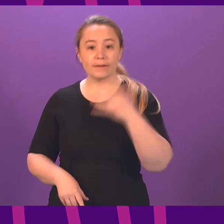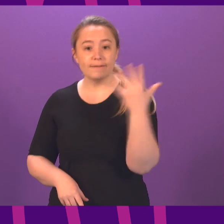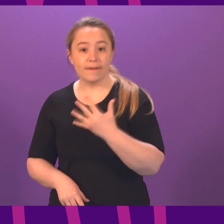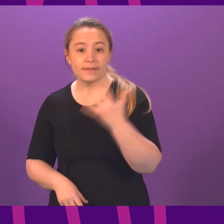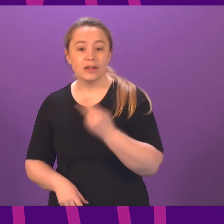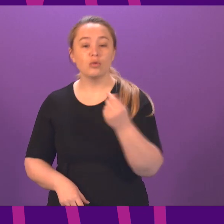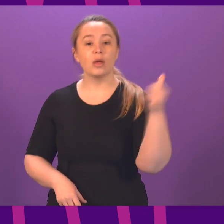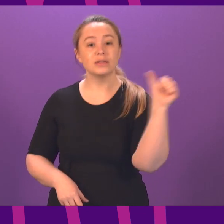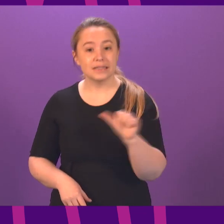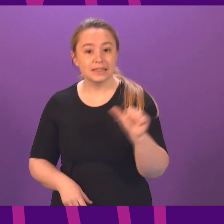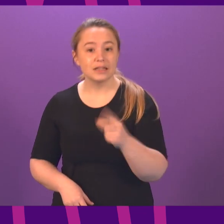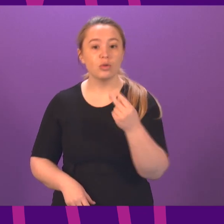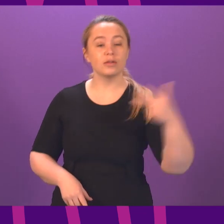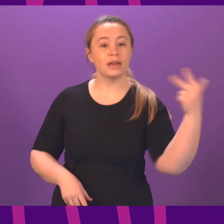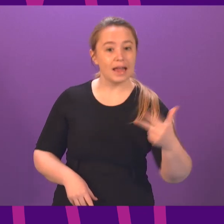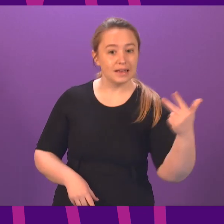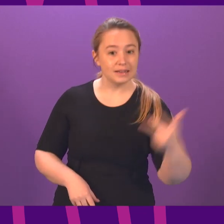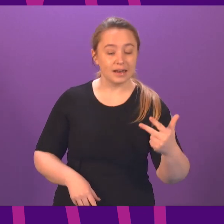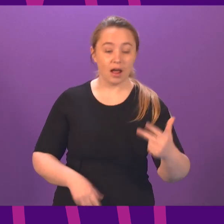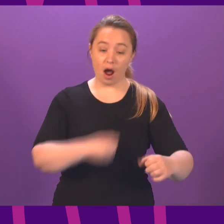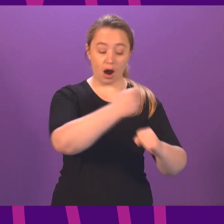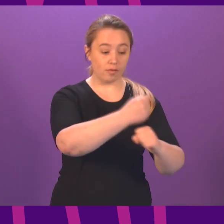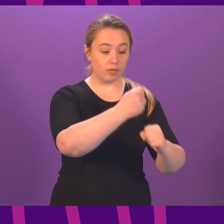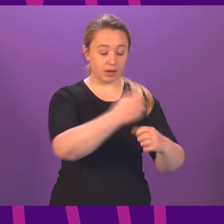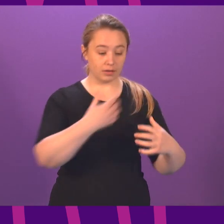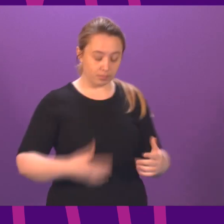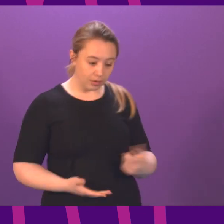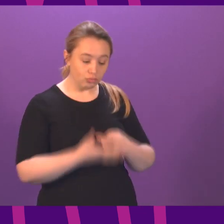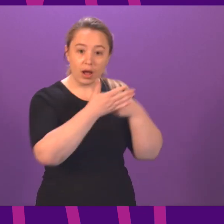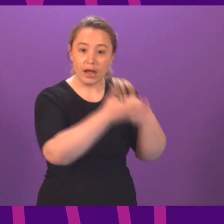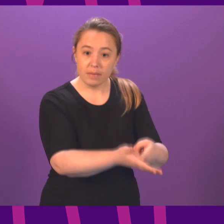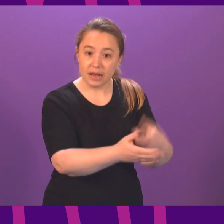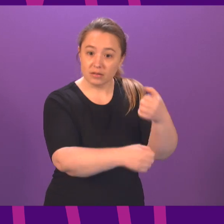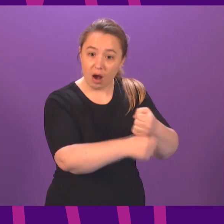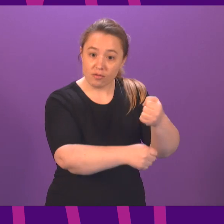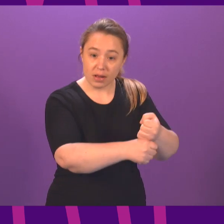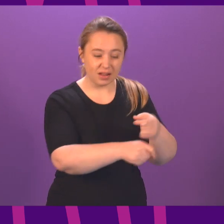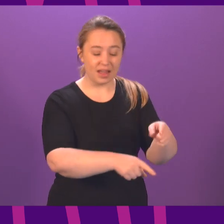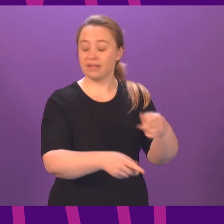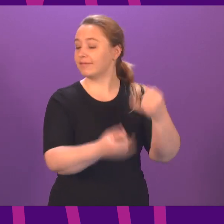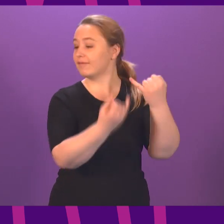and 2018, the Government received clear recommendations that it simply failed to act on. Exercise